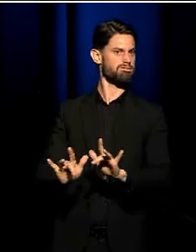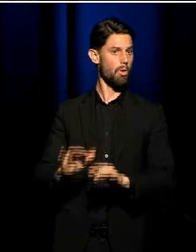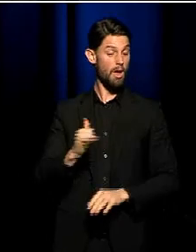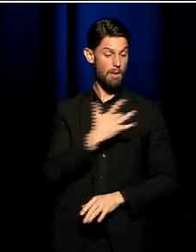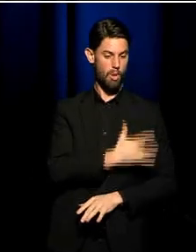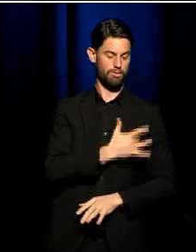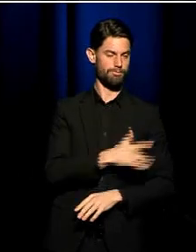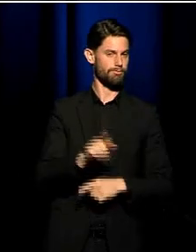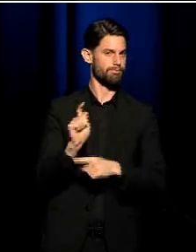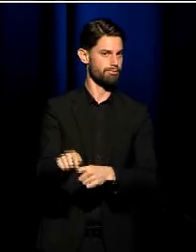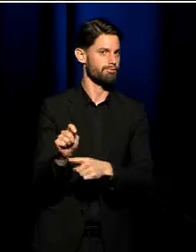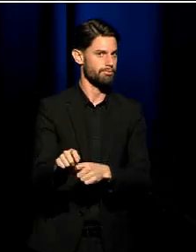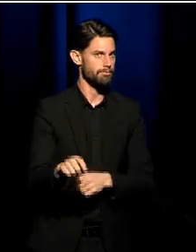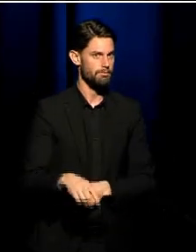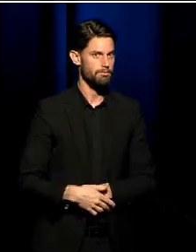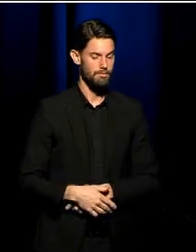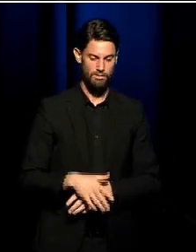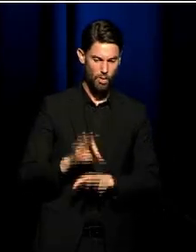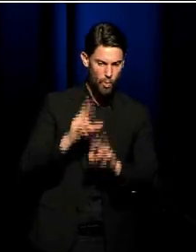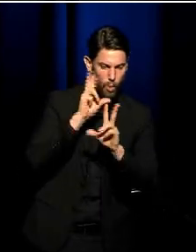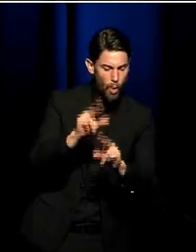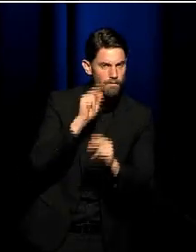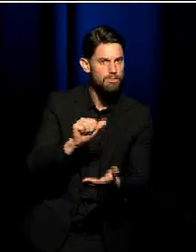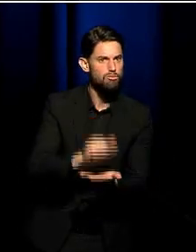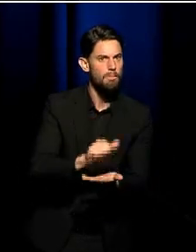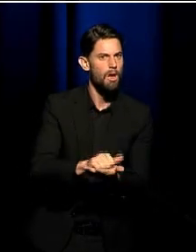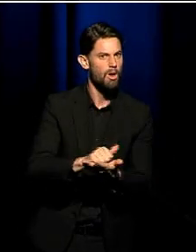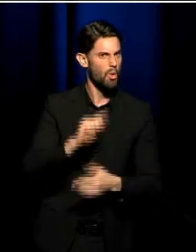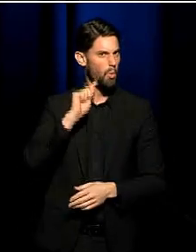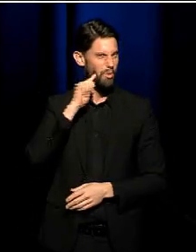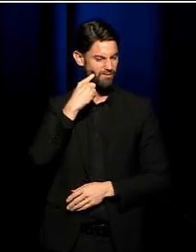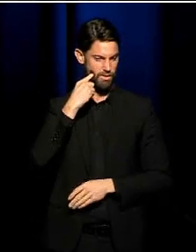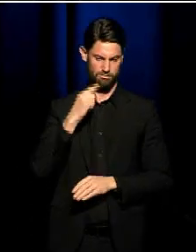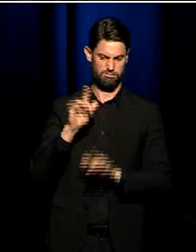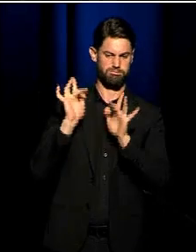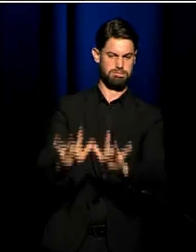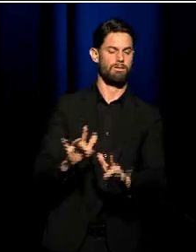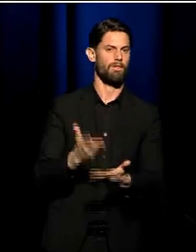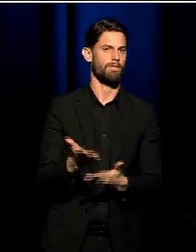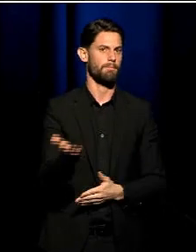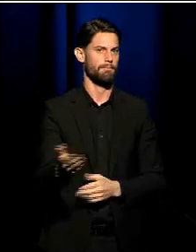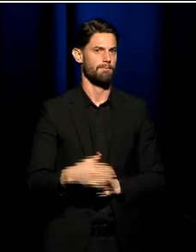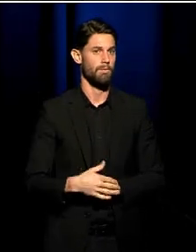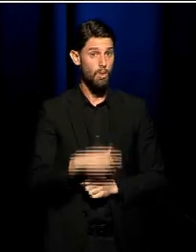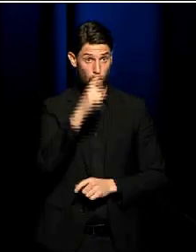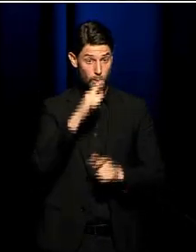willful deprivation. Neglect can be a single significant incident or a